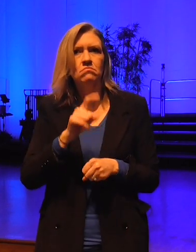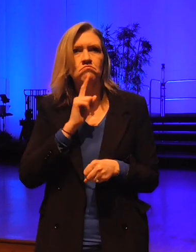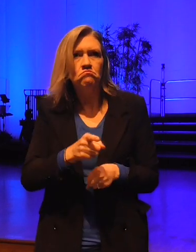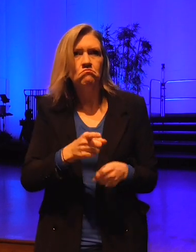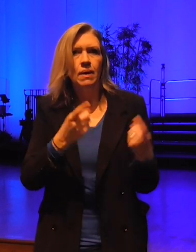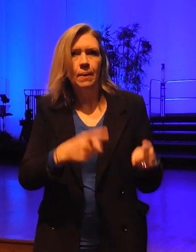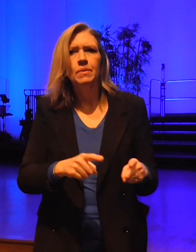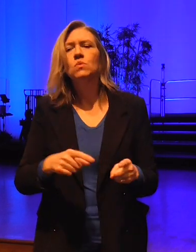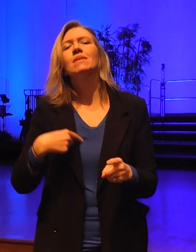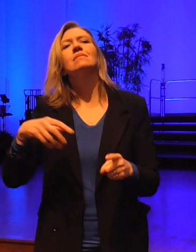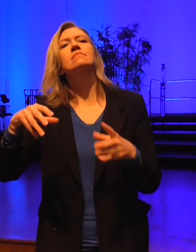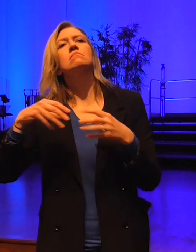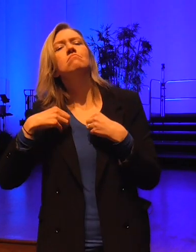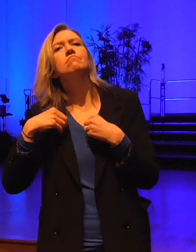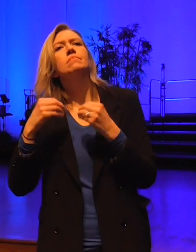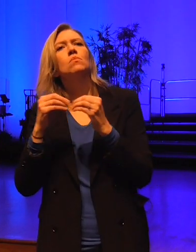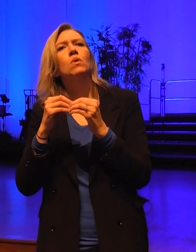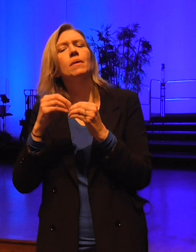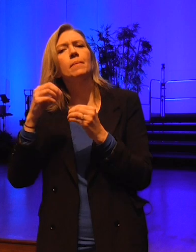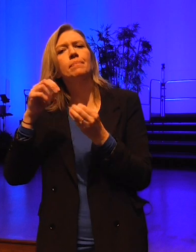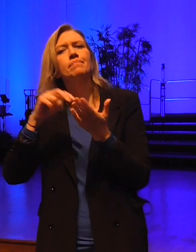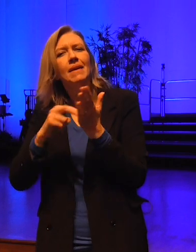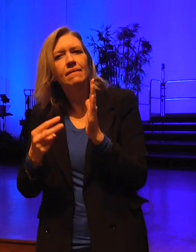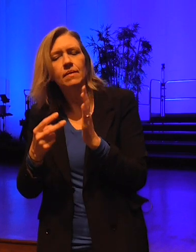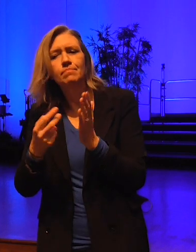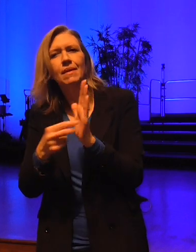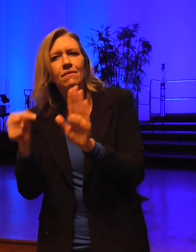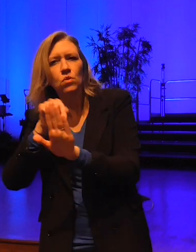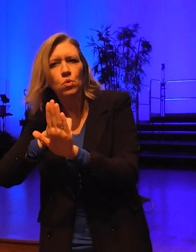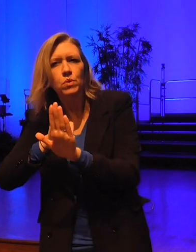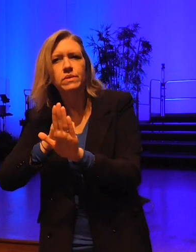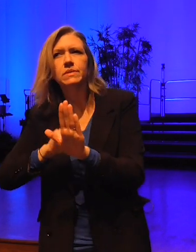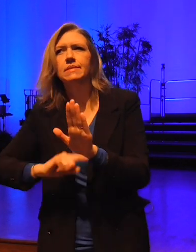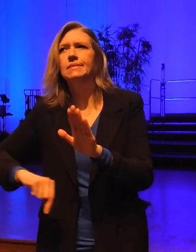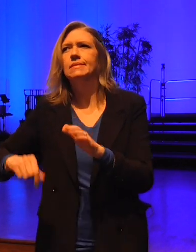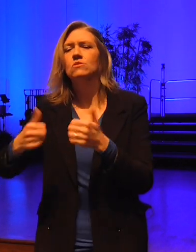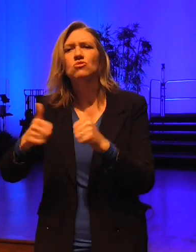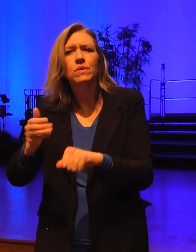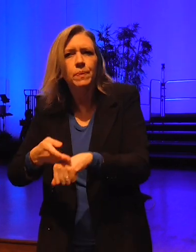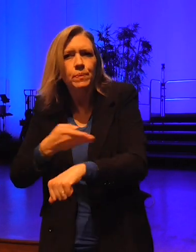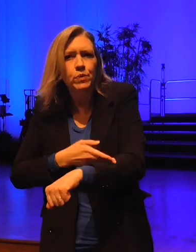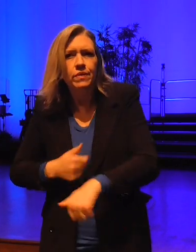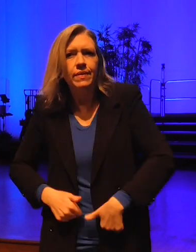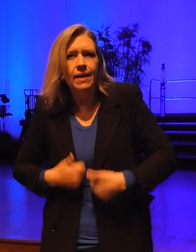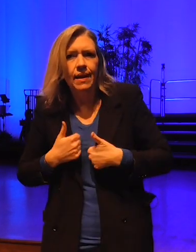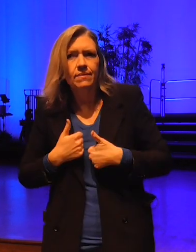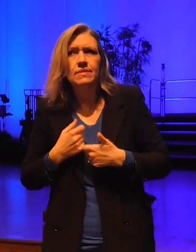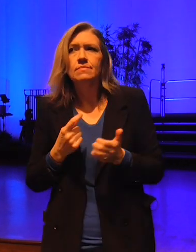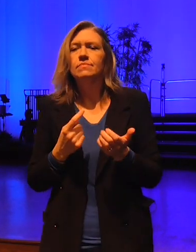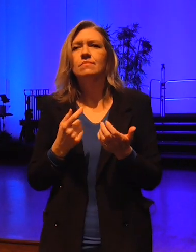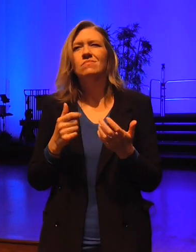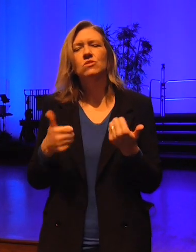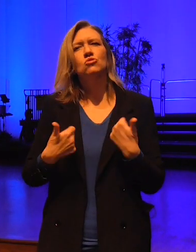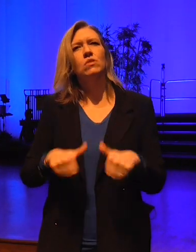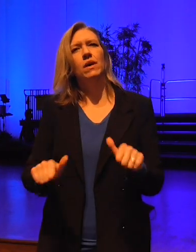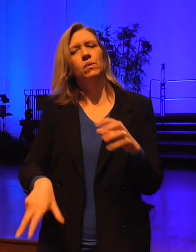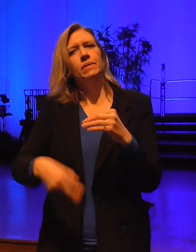improve our own lives we also sometimes like to apply a historical or scholarly approach to the